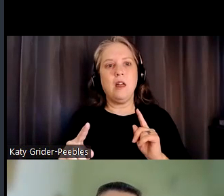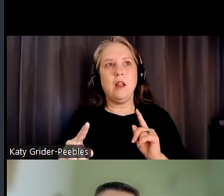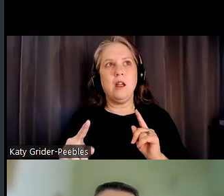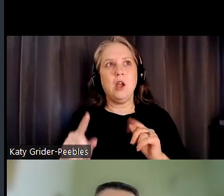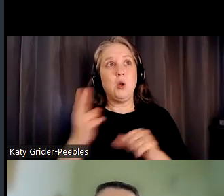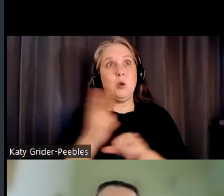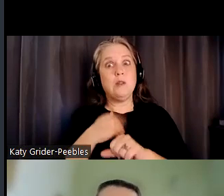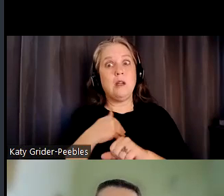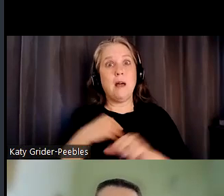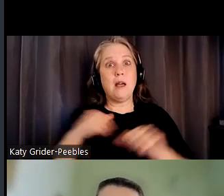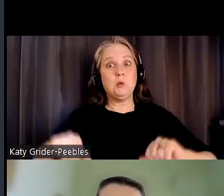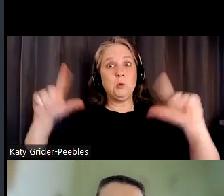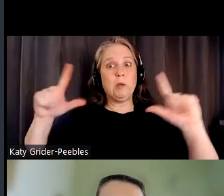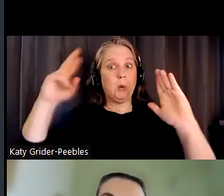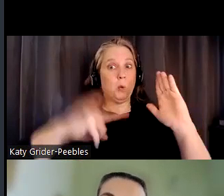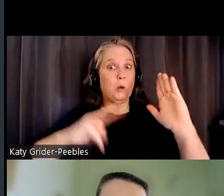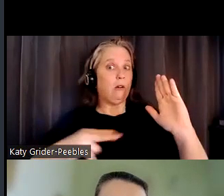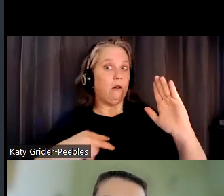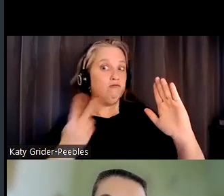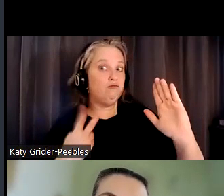screen reader make a big difference for me.